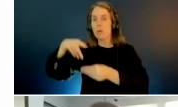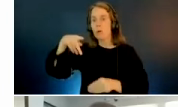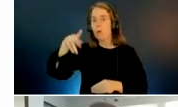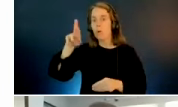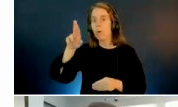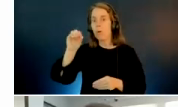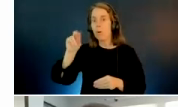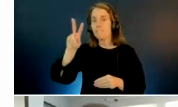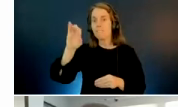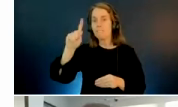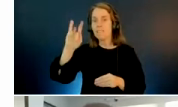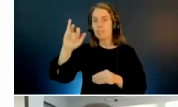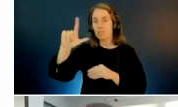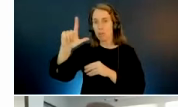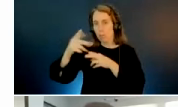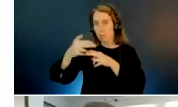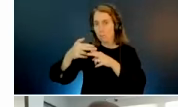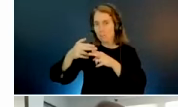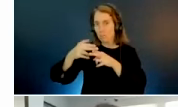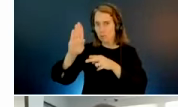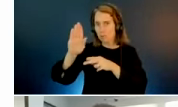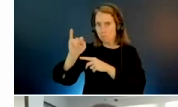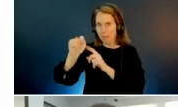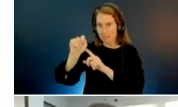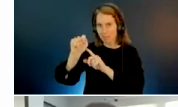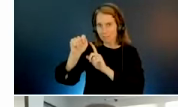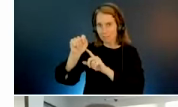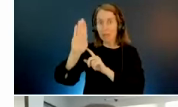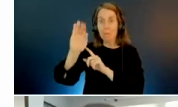has been resolved once they go back and check and make sure that you actually are registered um that